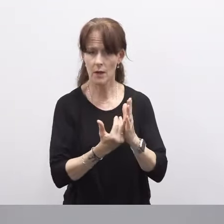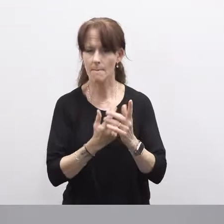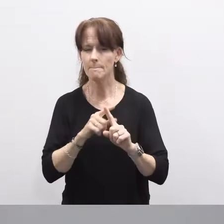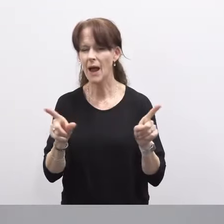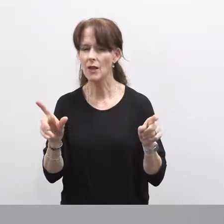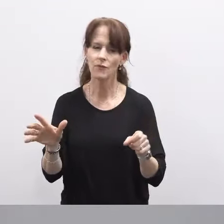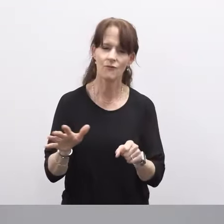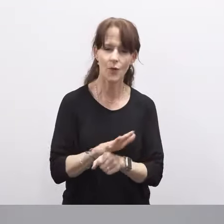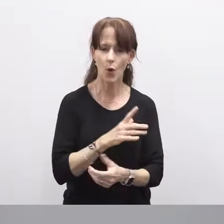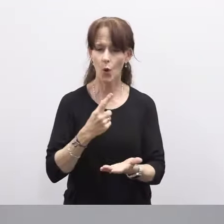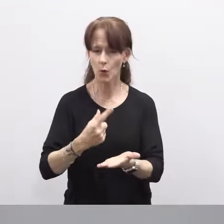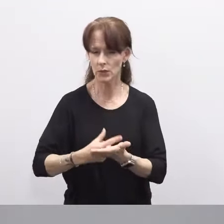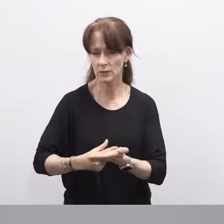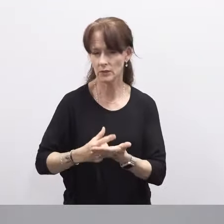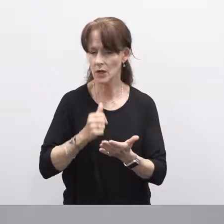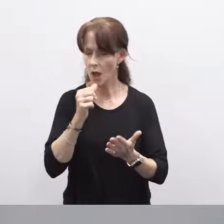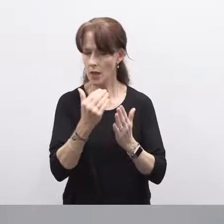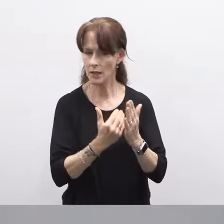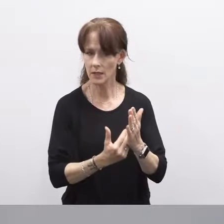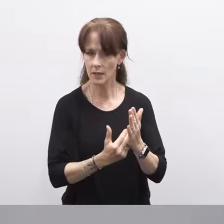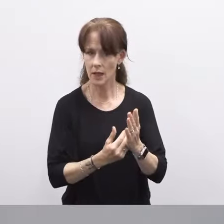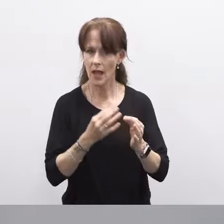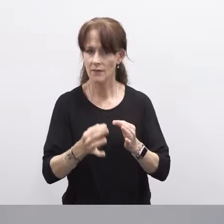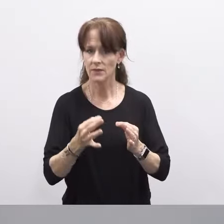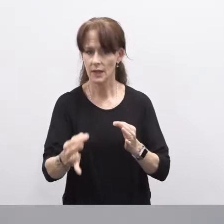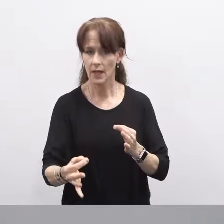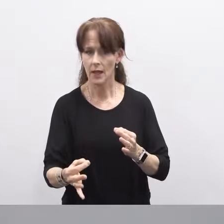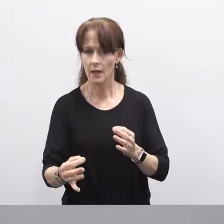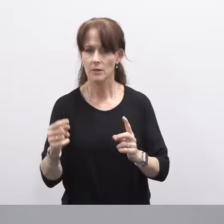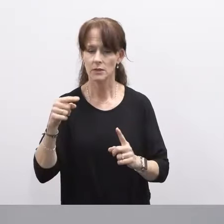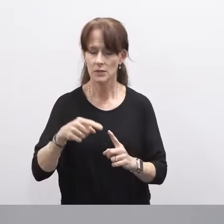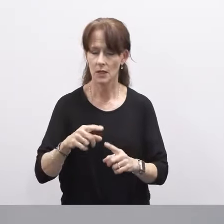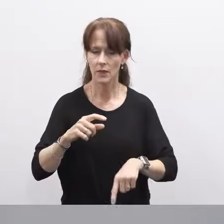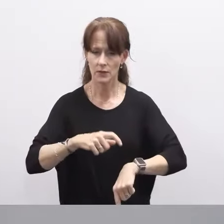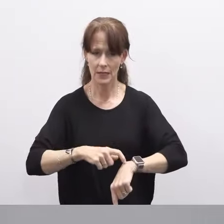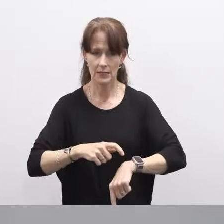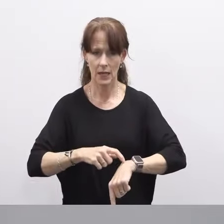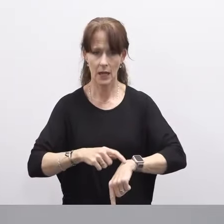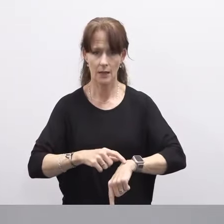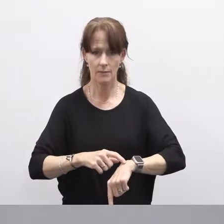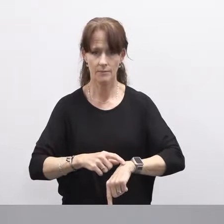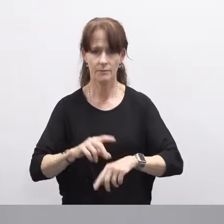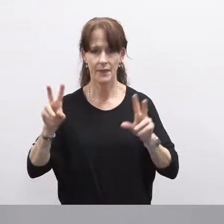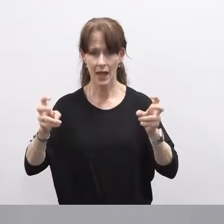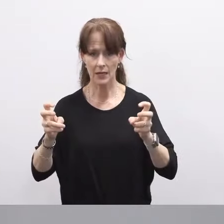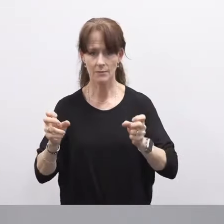not listed on the agenda will have to be delayed until such a time. As the item can be publicly posted in advance